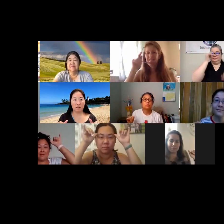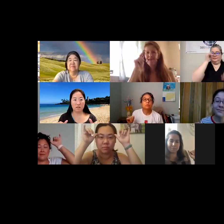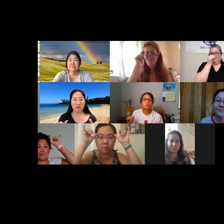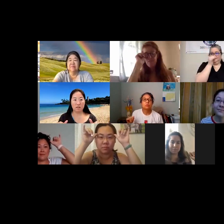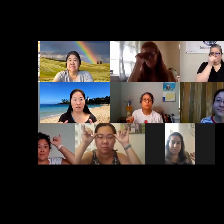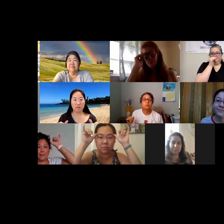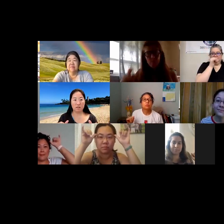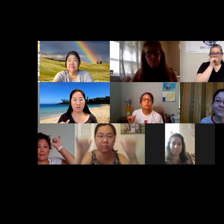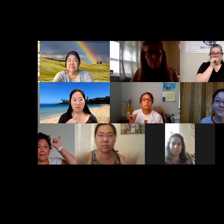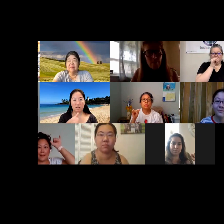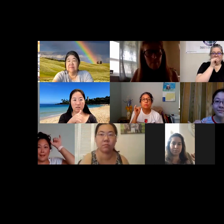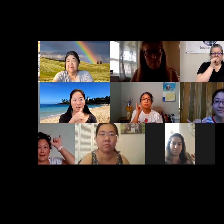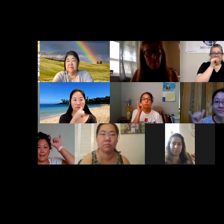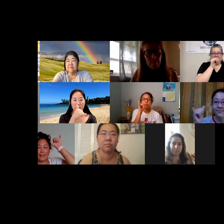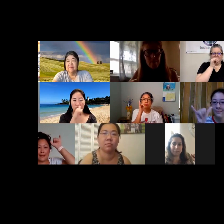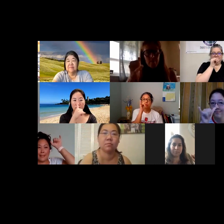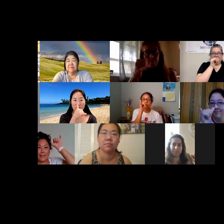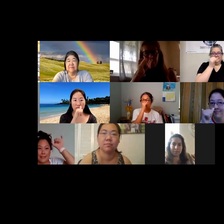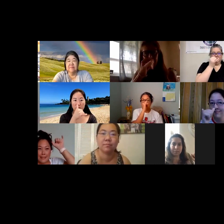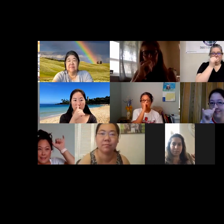You can do this for silly, at the nose.